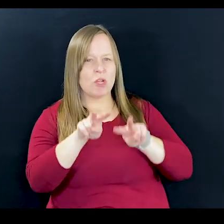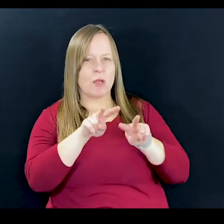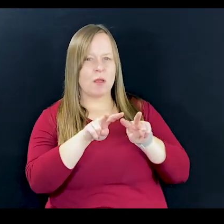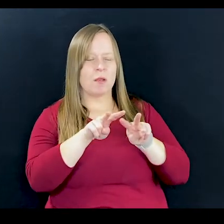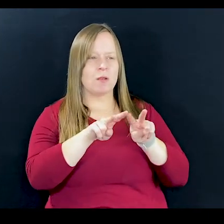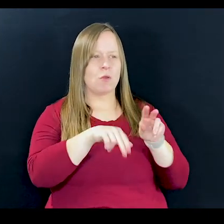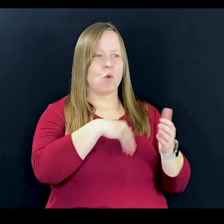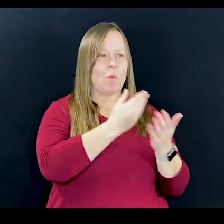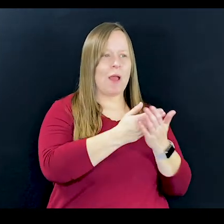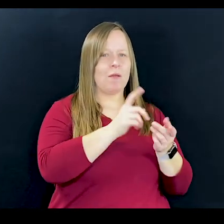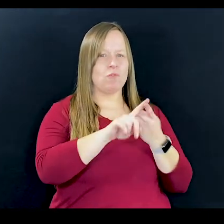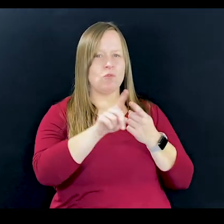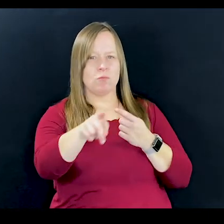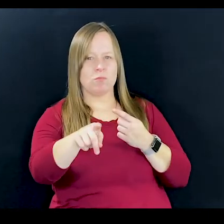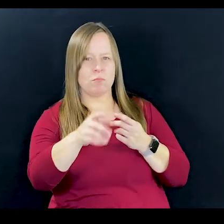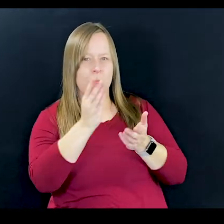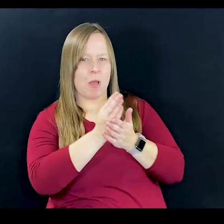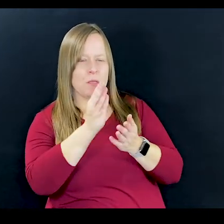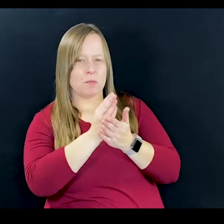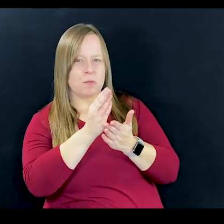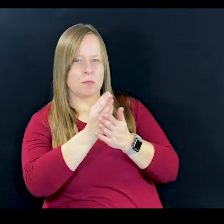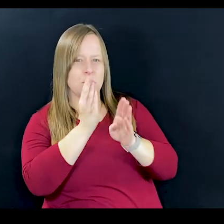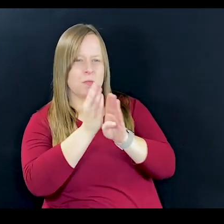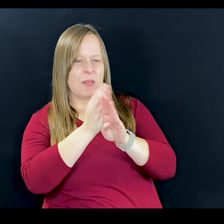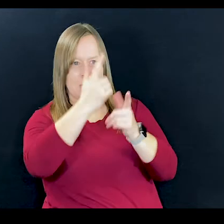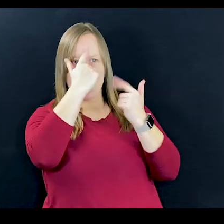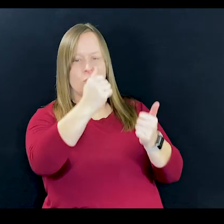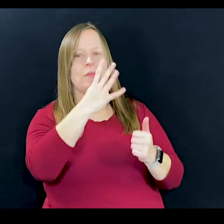getting to and from the bus stop, the district said, that it was up to the